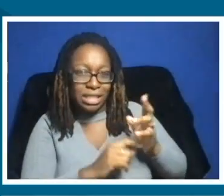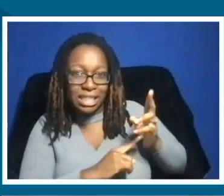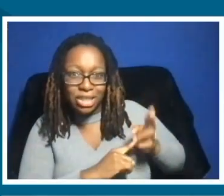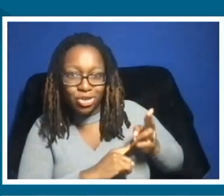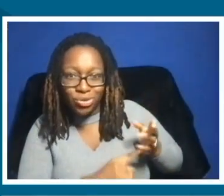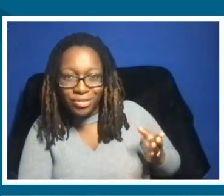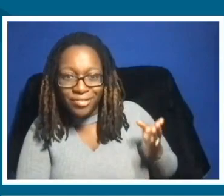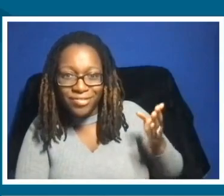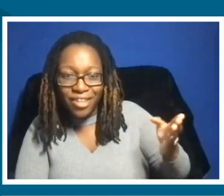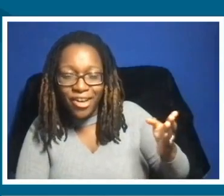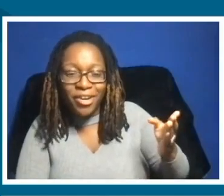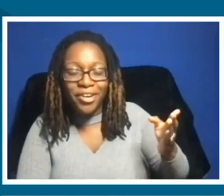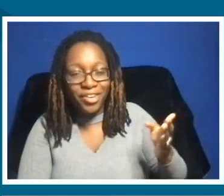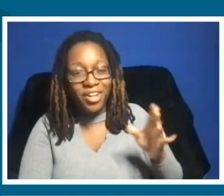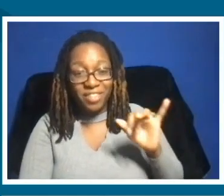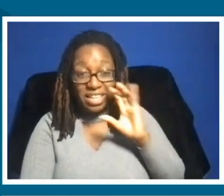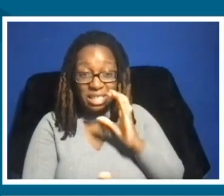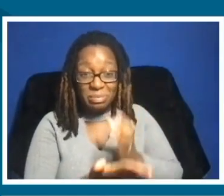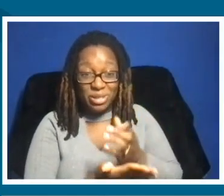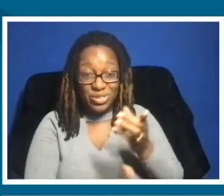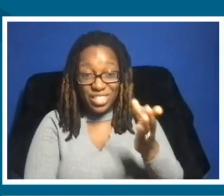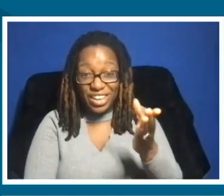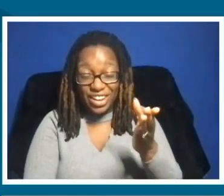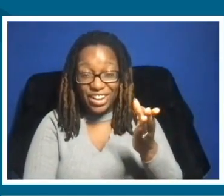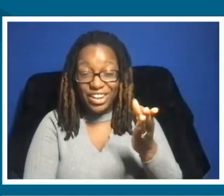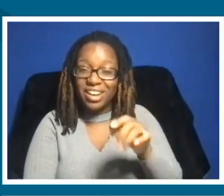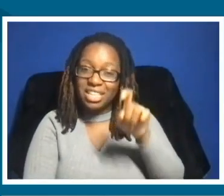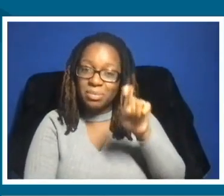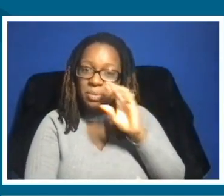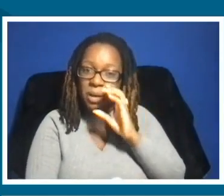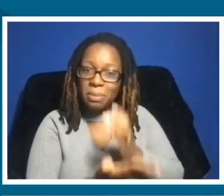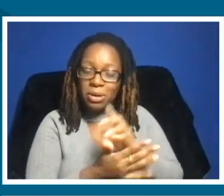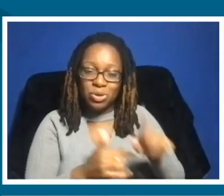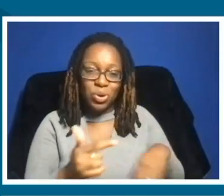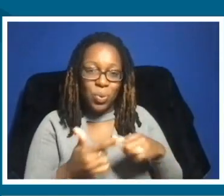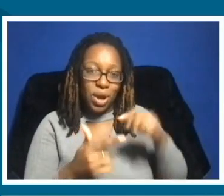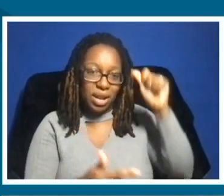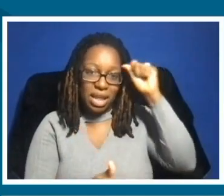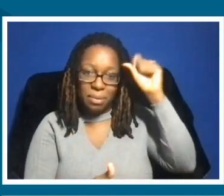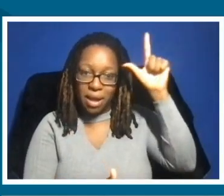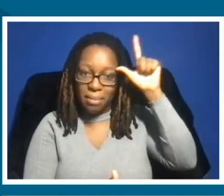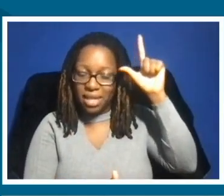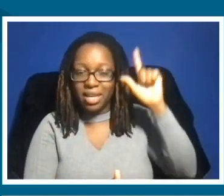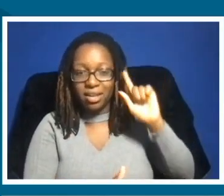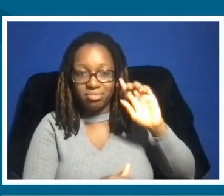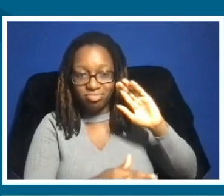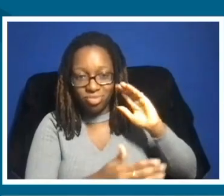that's the picture of it that actually is supposed to be a picture of when abraham lincoln stopped by the